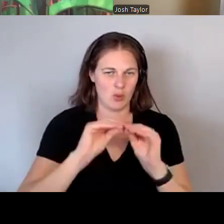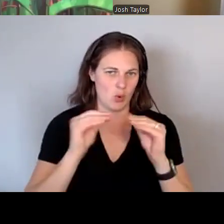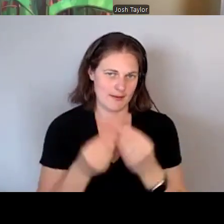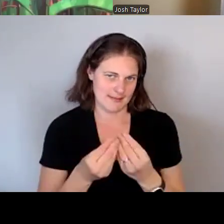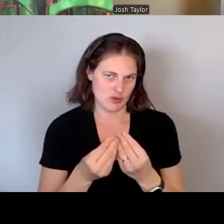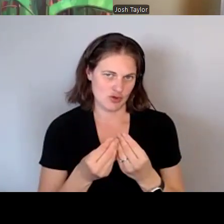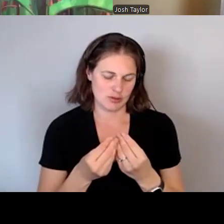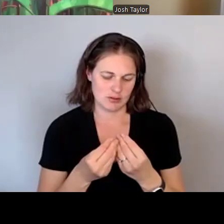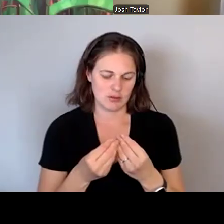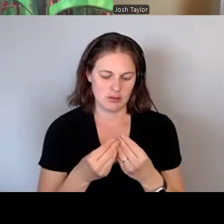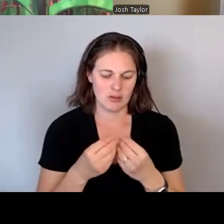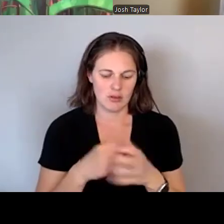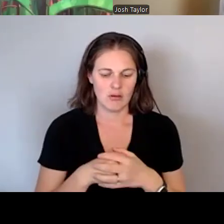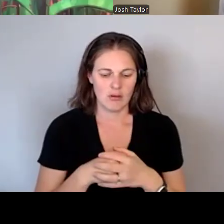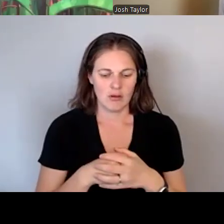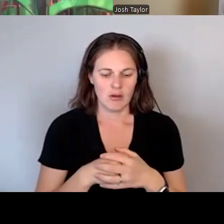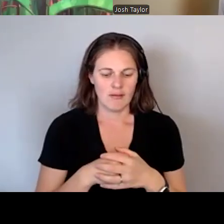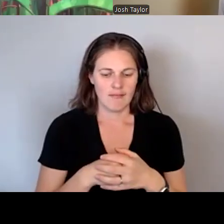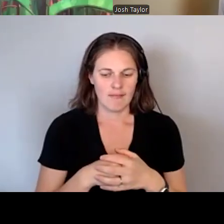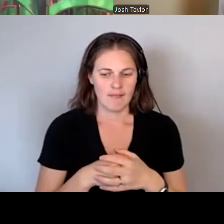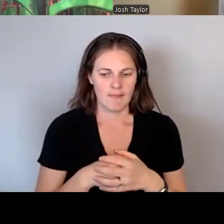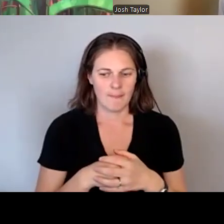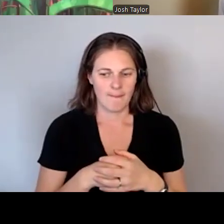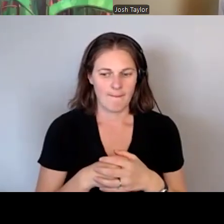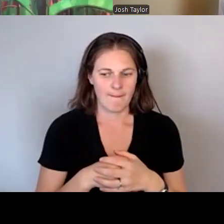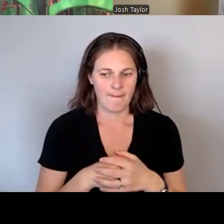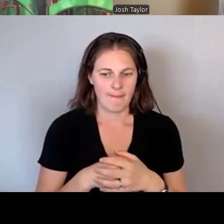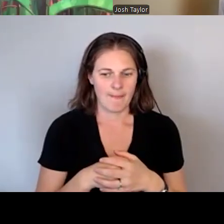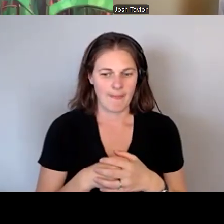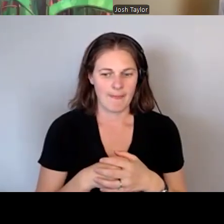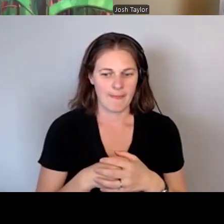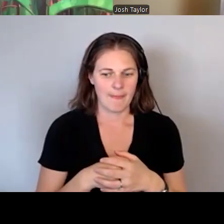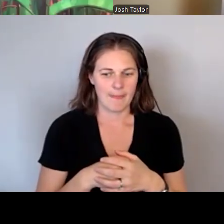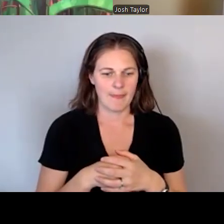And I think we've seen smaller organizations